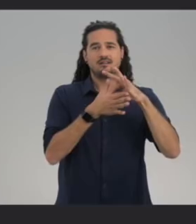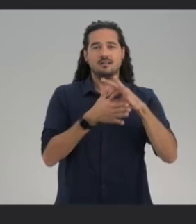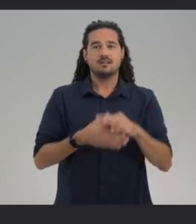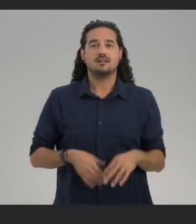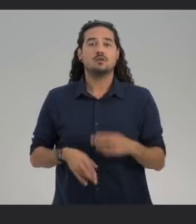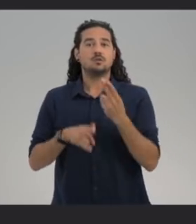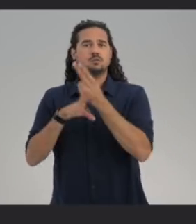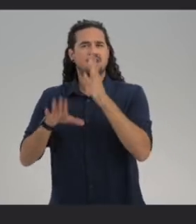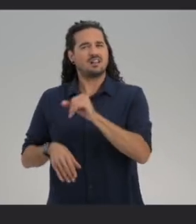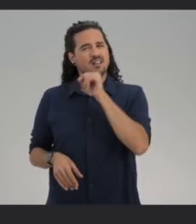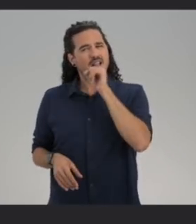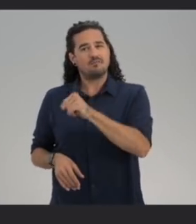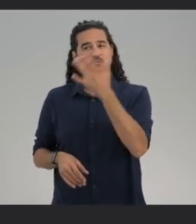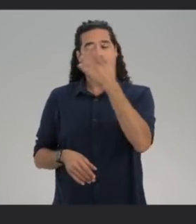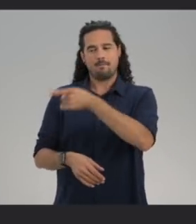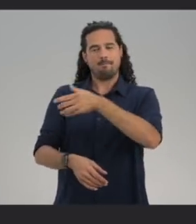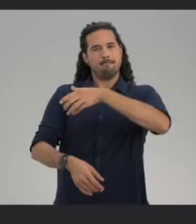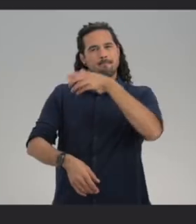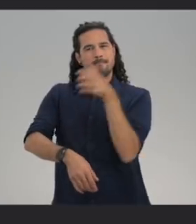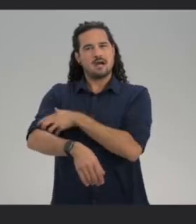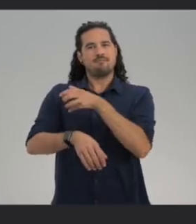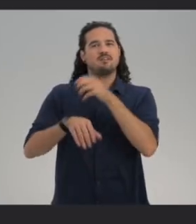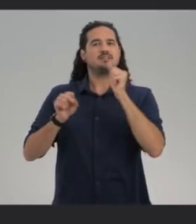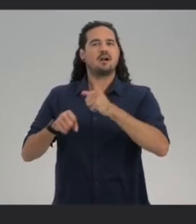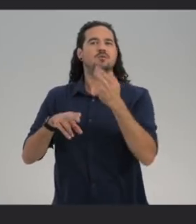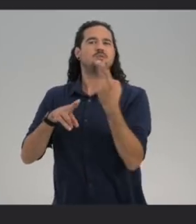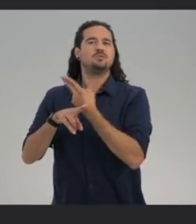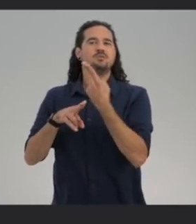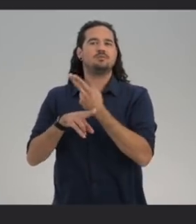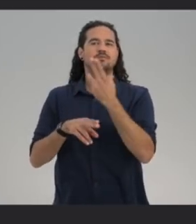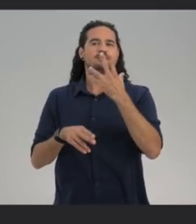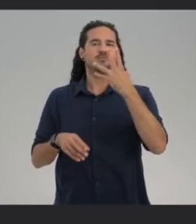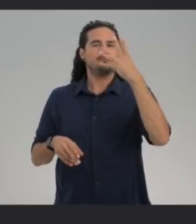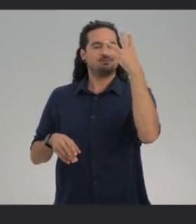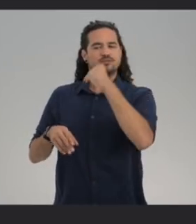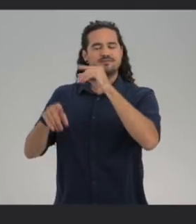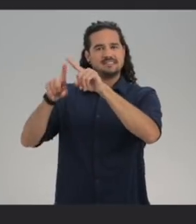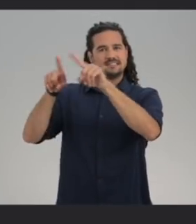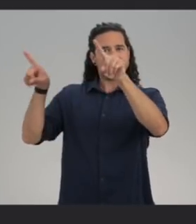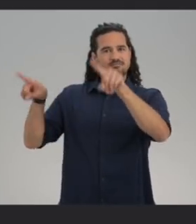Users love it because it delivers powerful performance and has a gorgeous display,